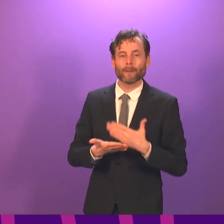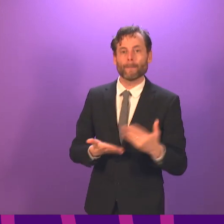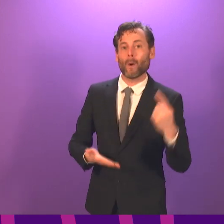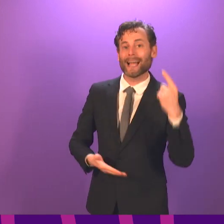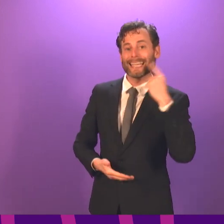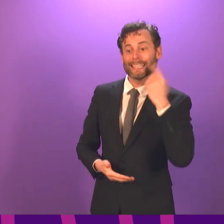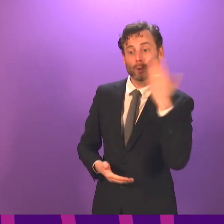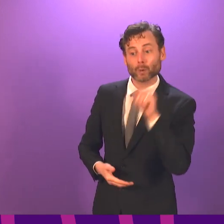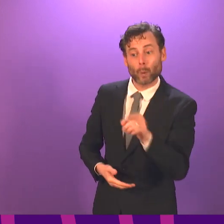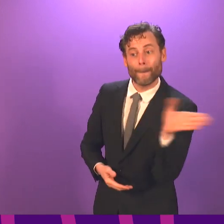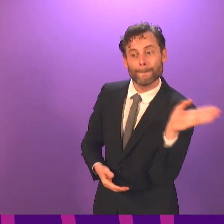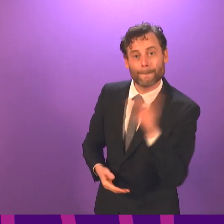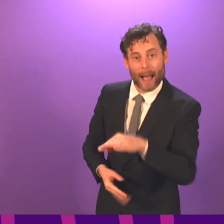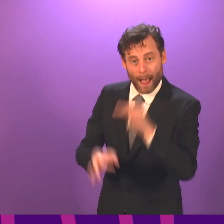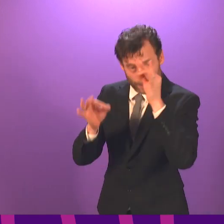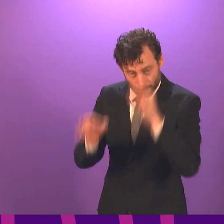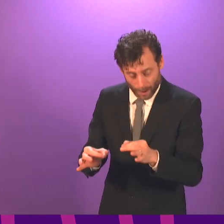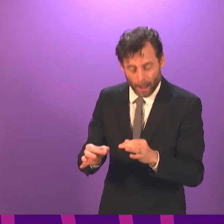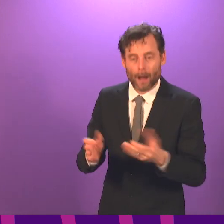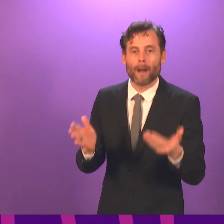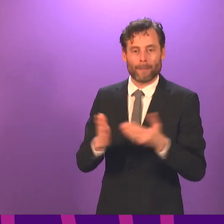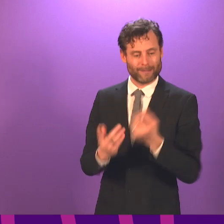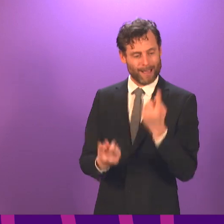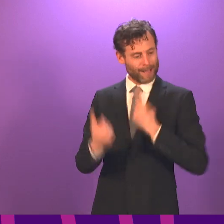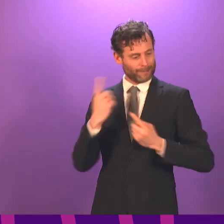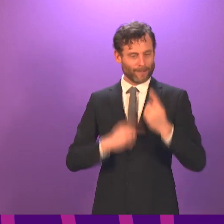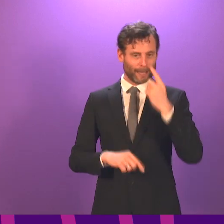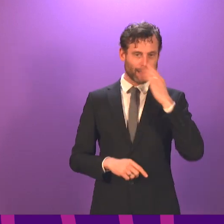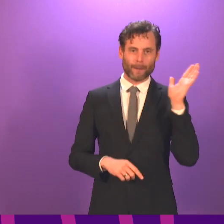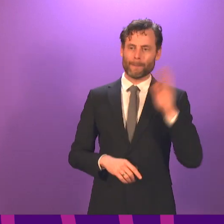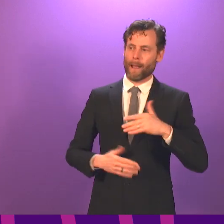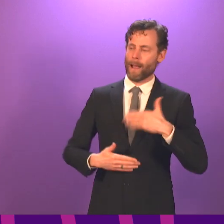for us all to return to more normality soon. We will protect ourselves, our communities